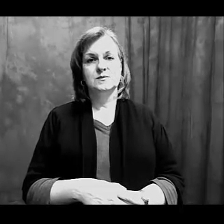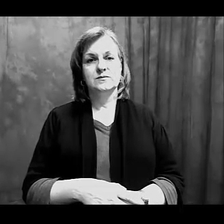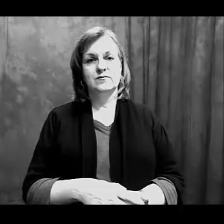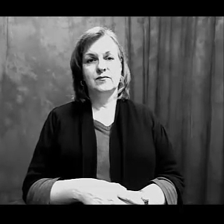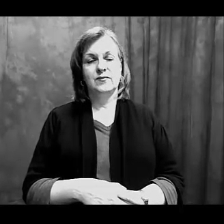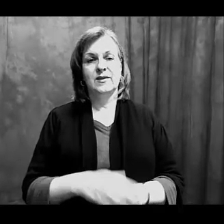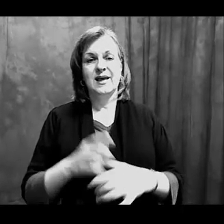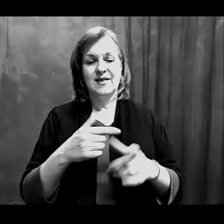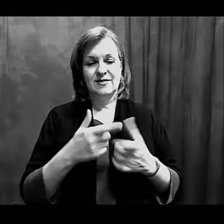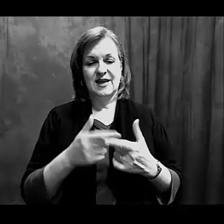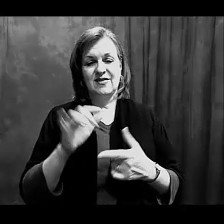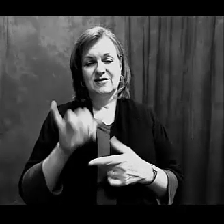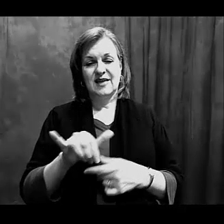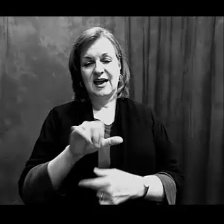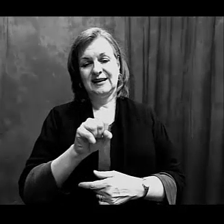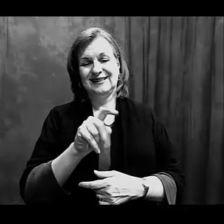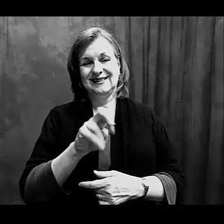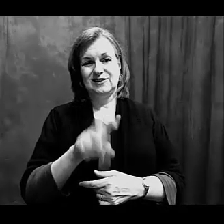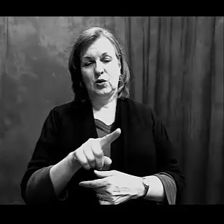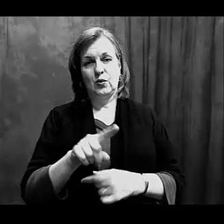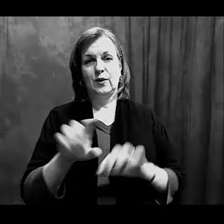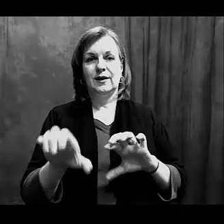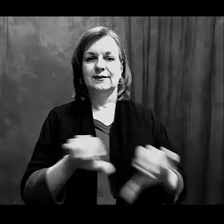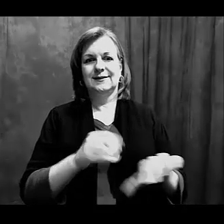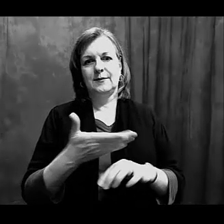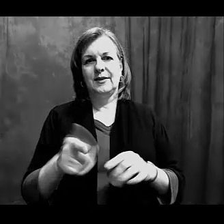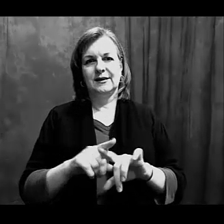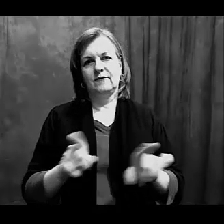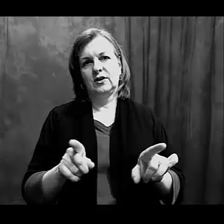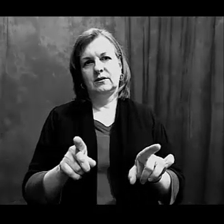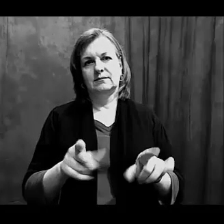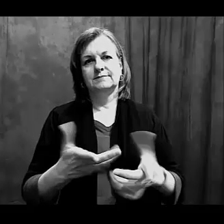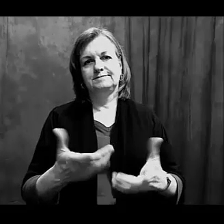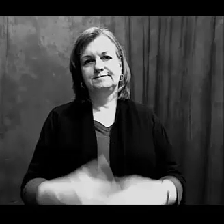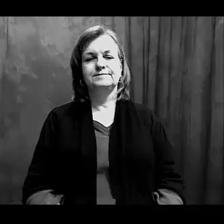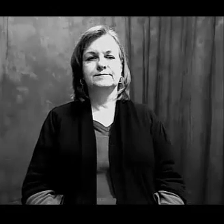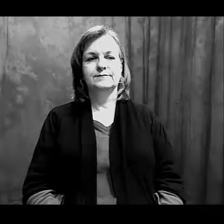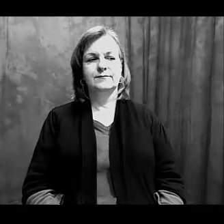to change what that steroid is going to do